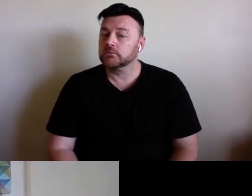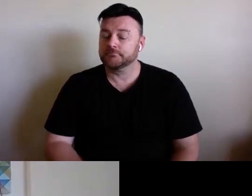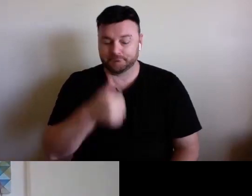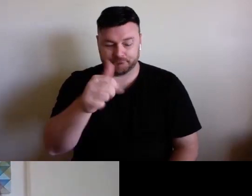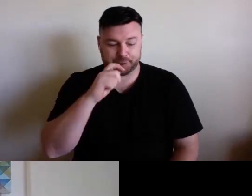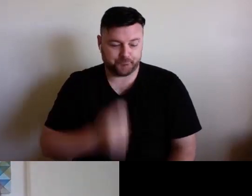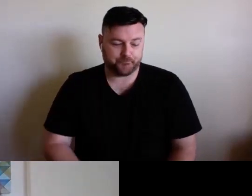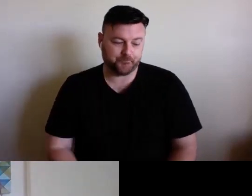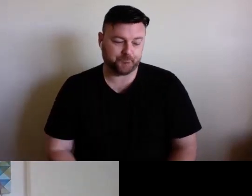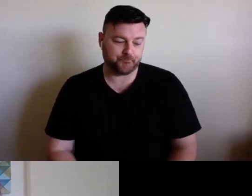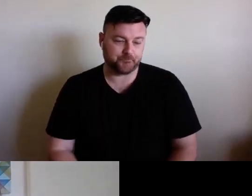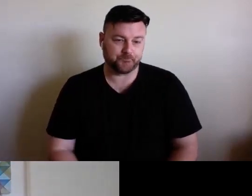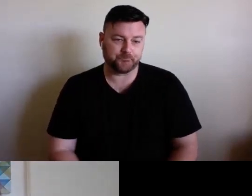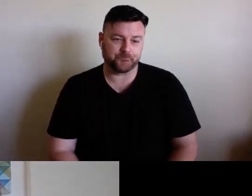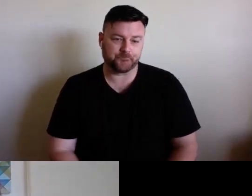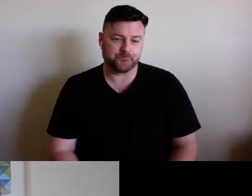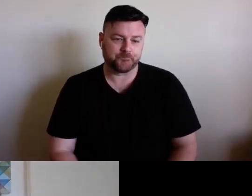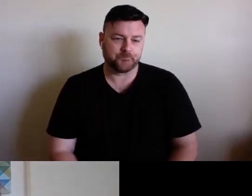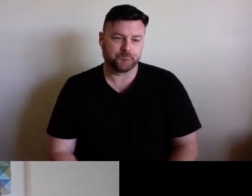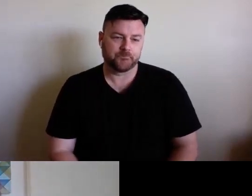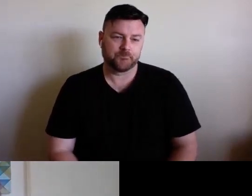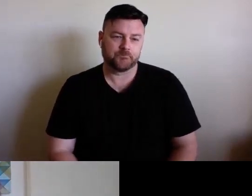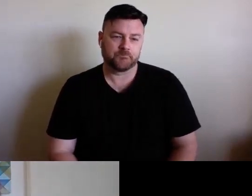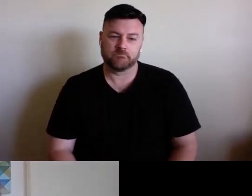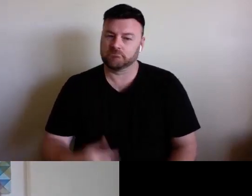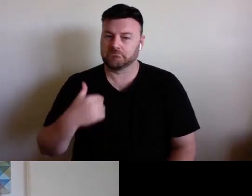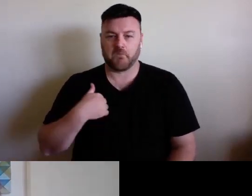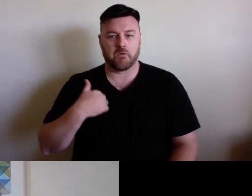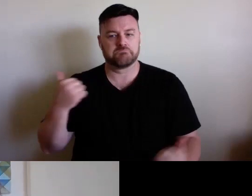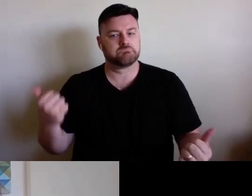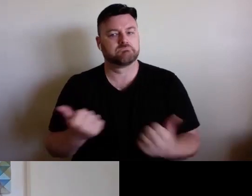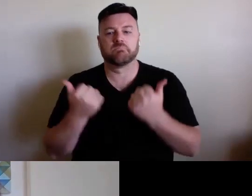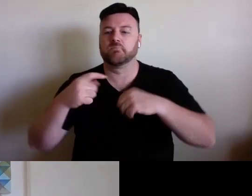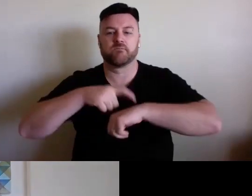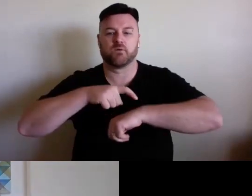side. I'll obviously make sure I share those slides with people